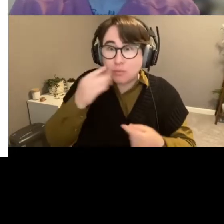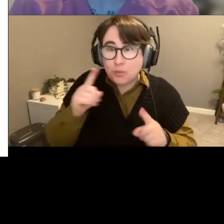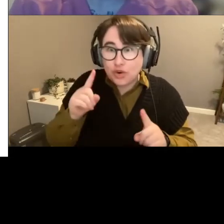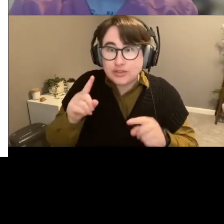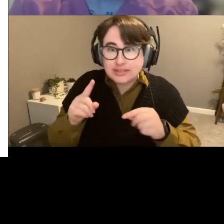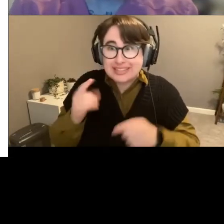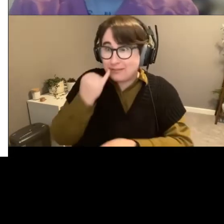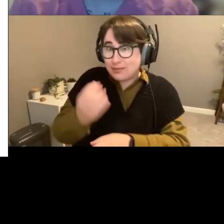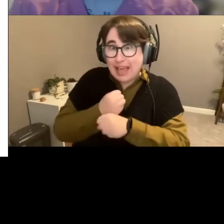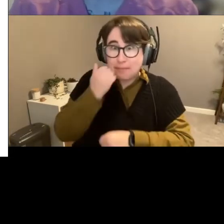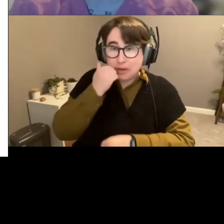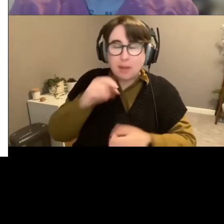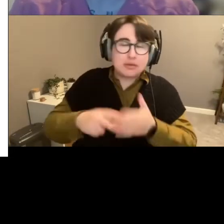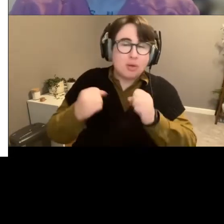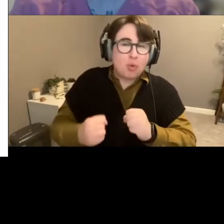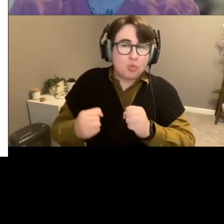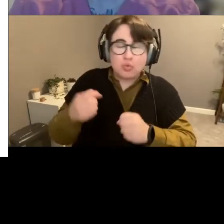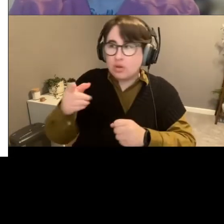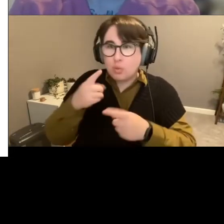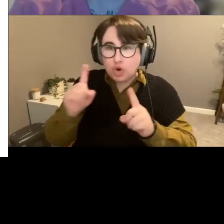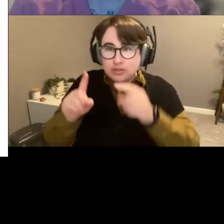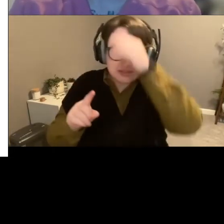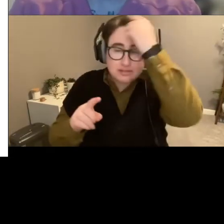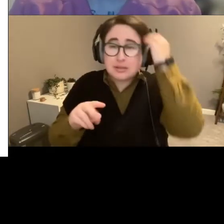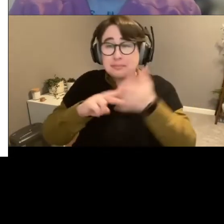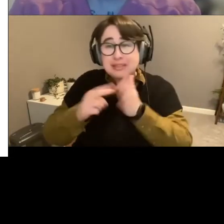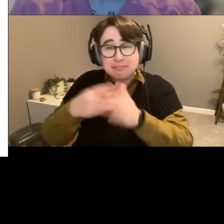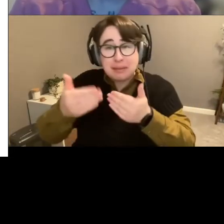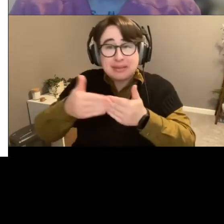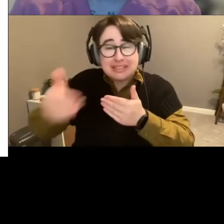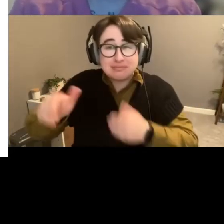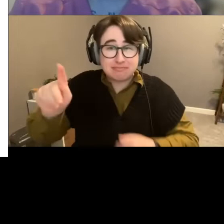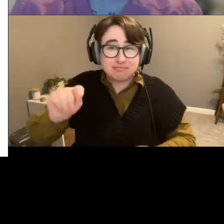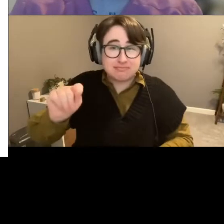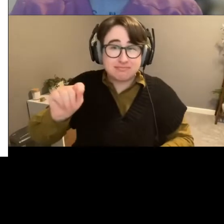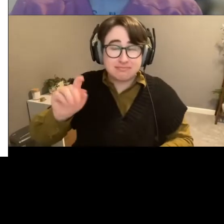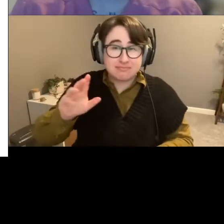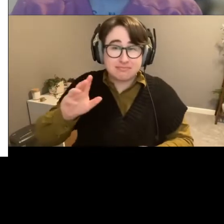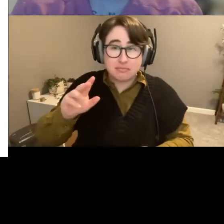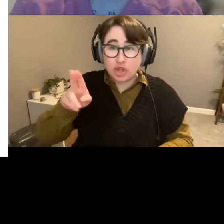like a urine pregnancy test in a couple of weeks to be sure that the medication worked.